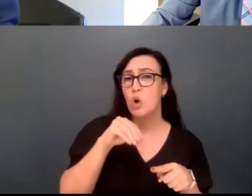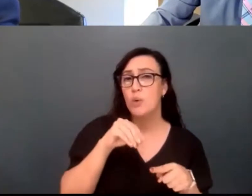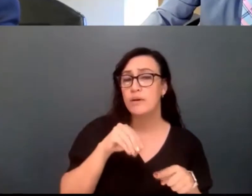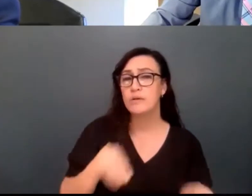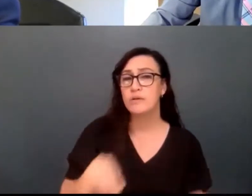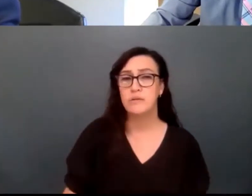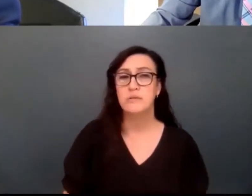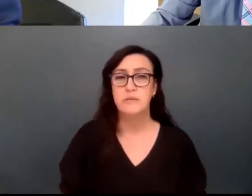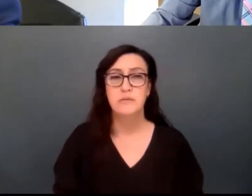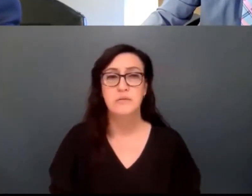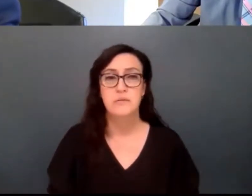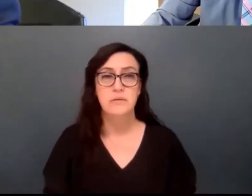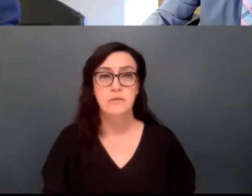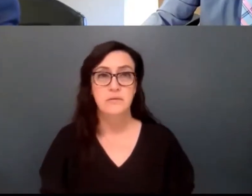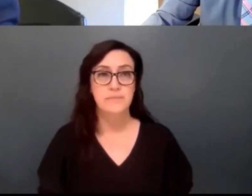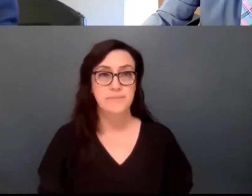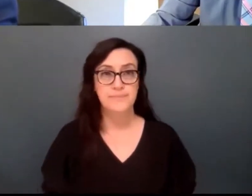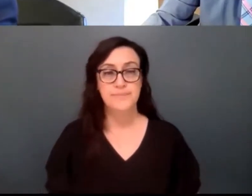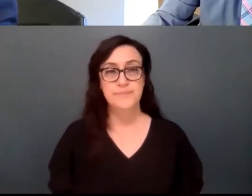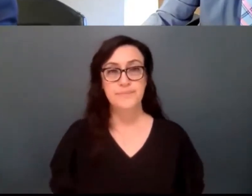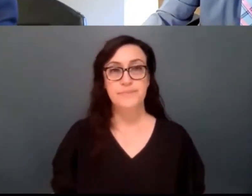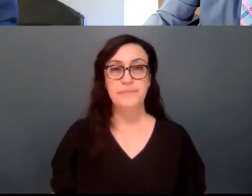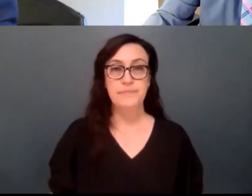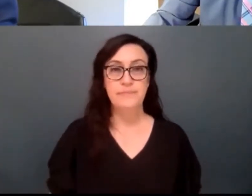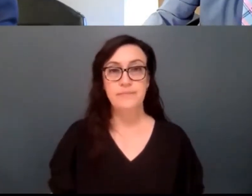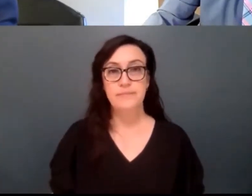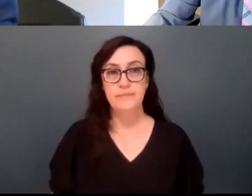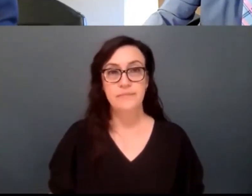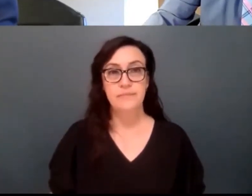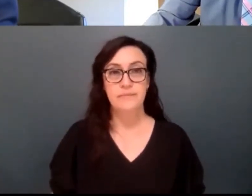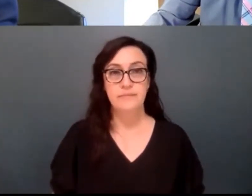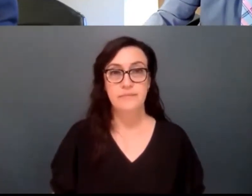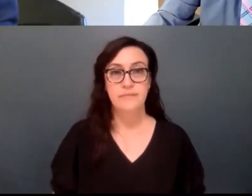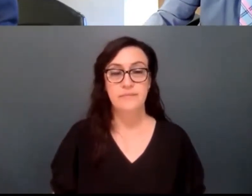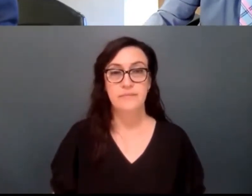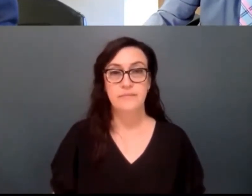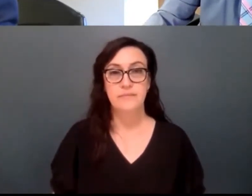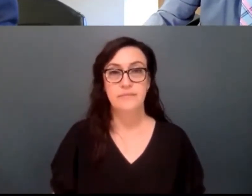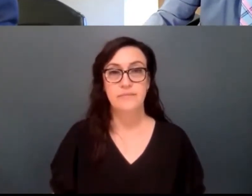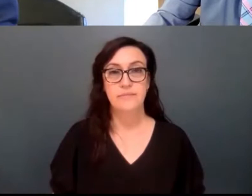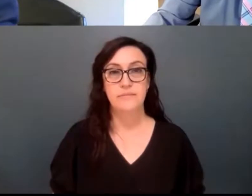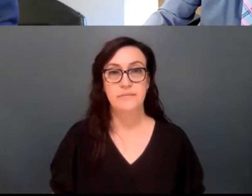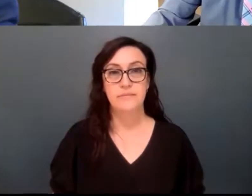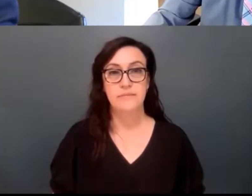I don't think it's visible. Yeah. I'm gonna go ahead and